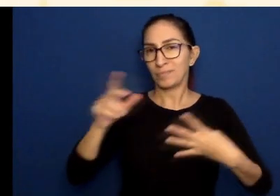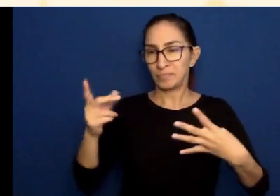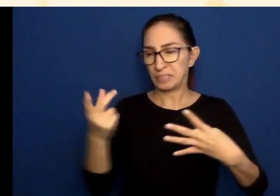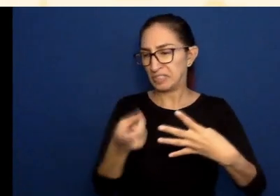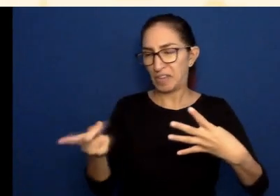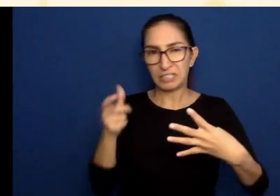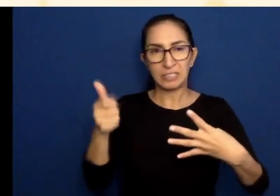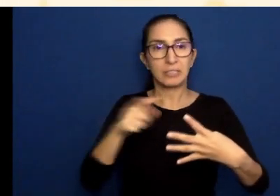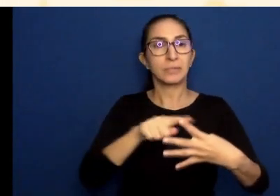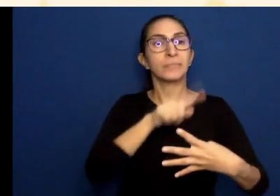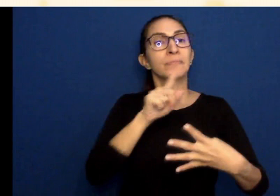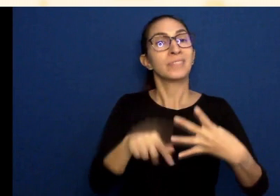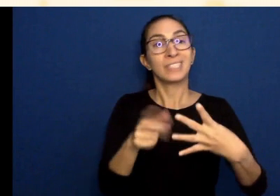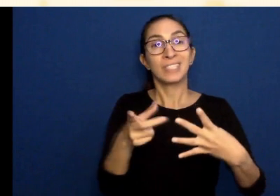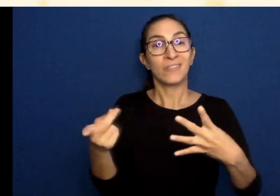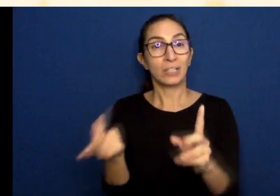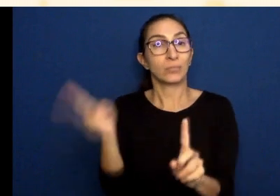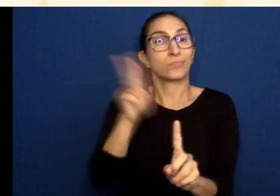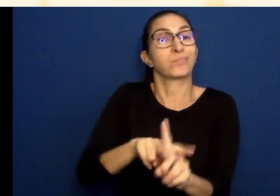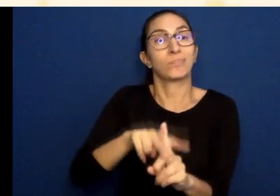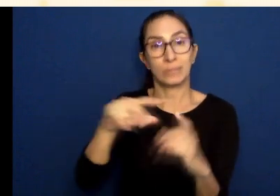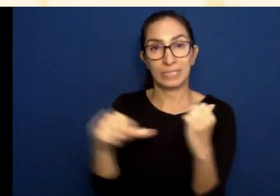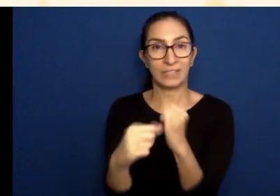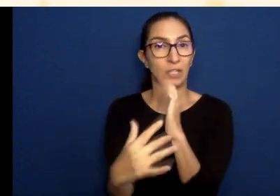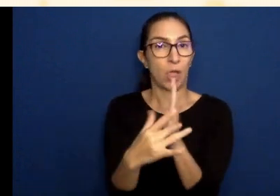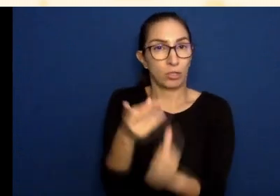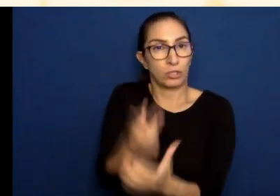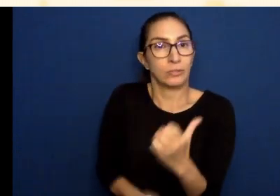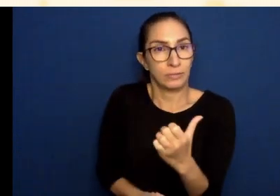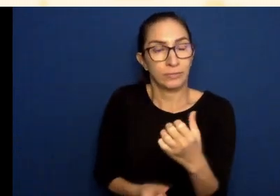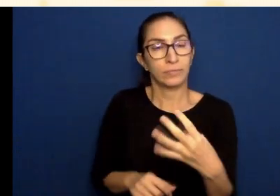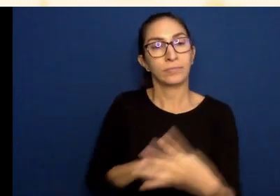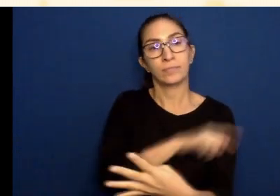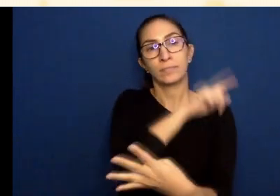There are four main testing methods in mobile site testing.